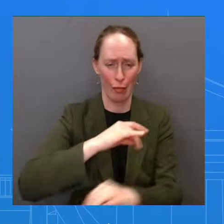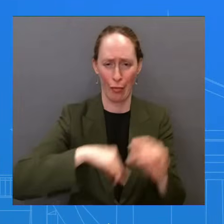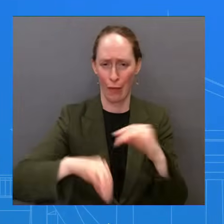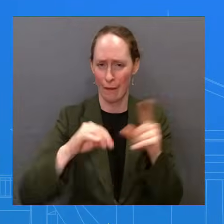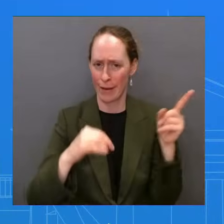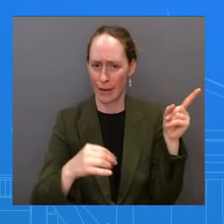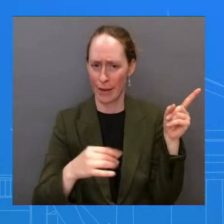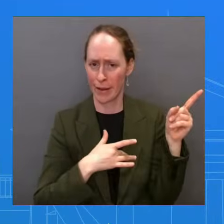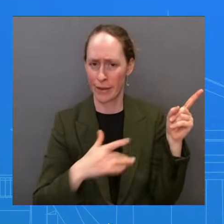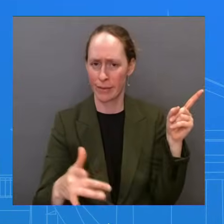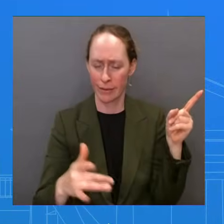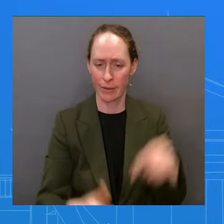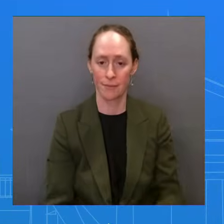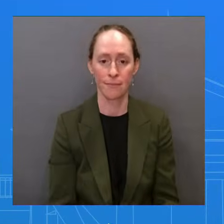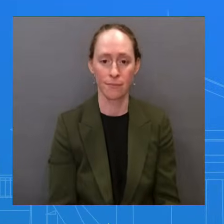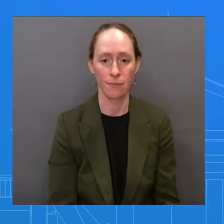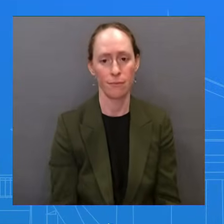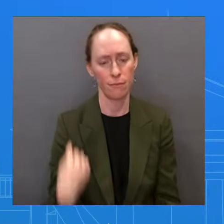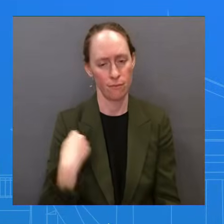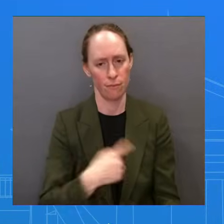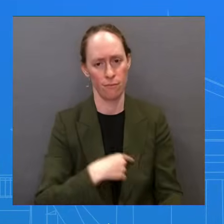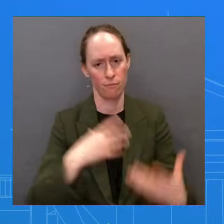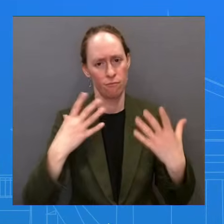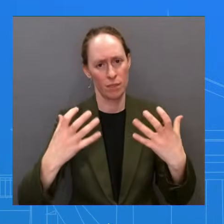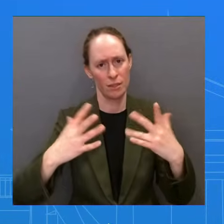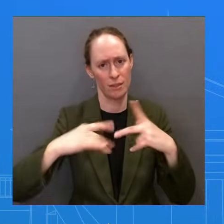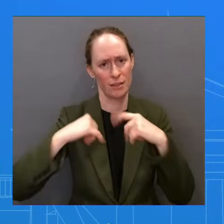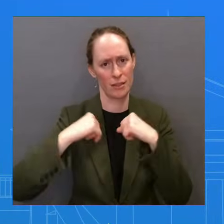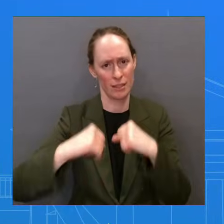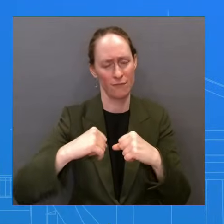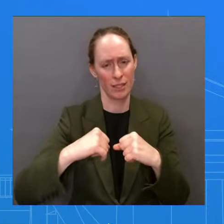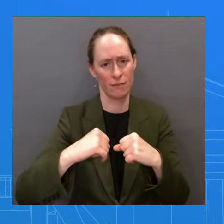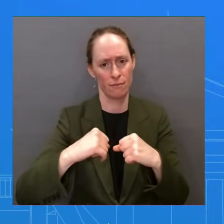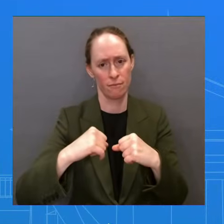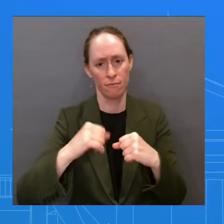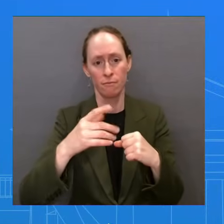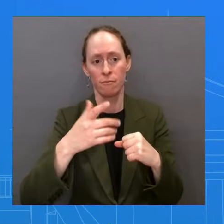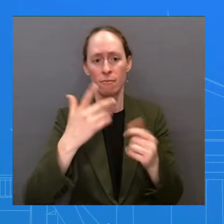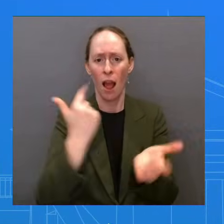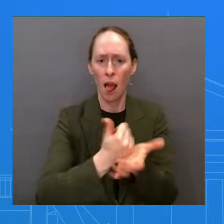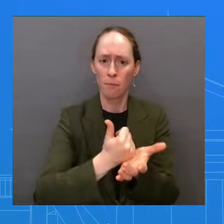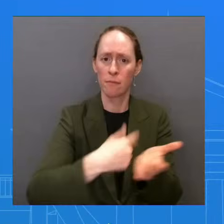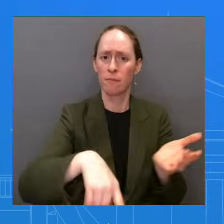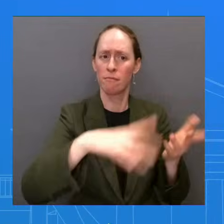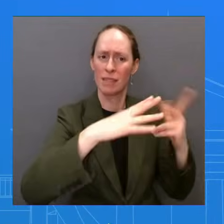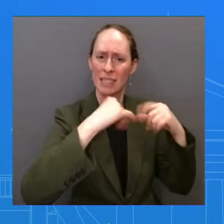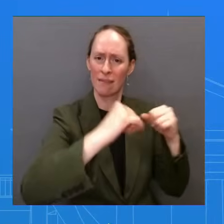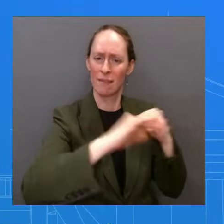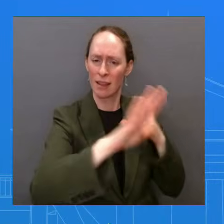Russian aggression. The widespread bipartisan support that we've seen in Congress for Ukraine has received --